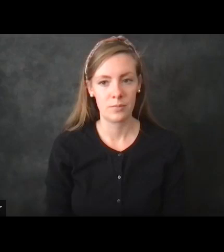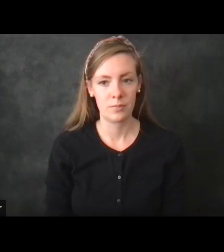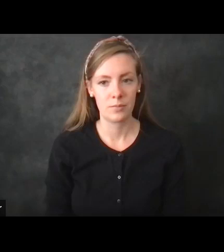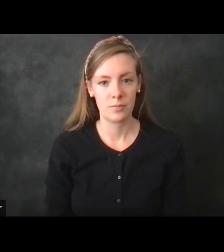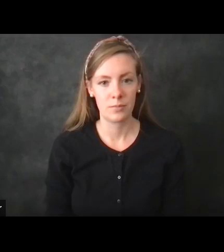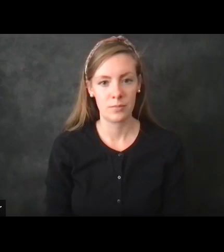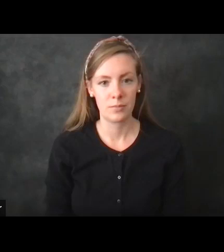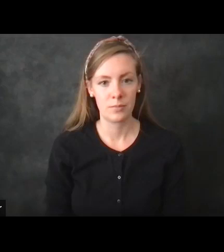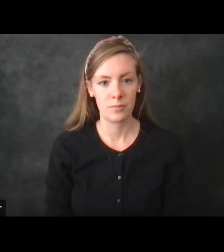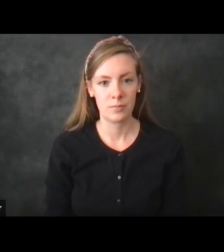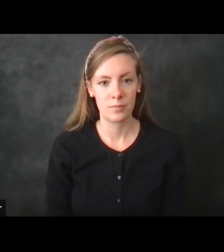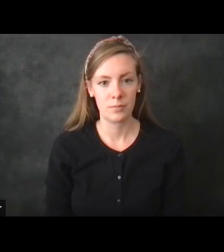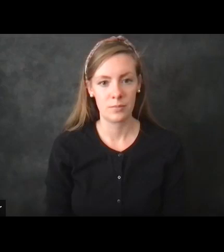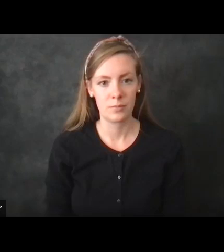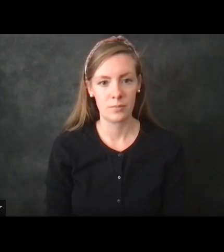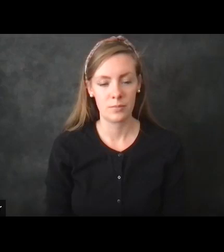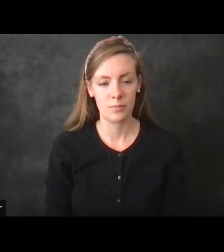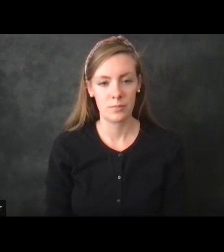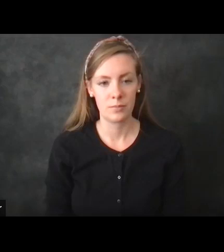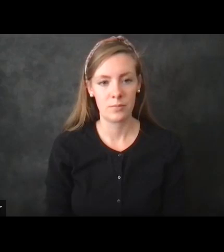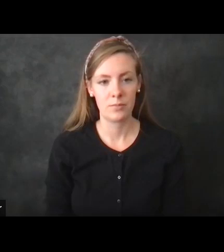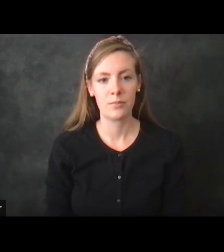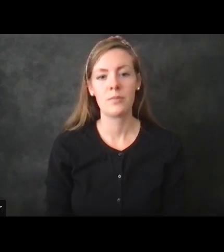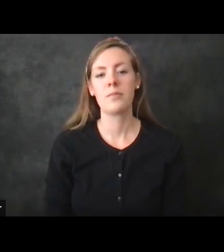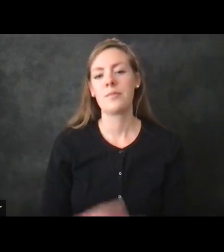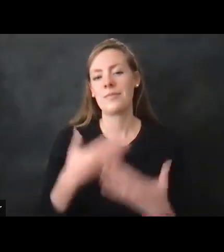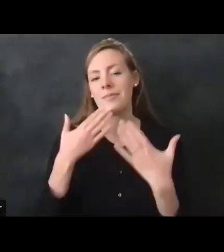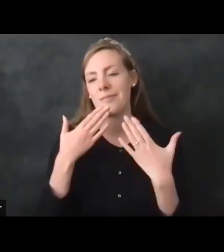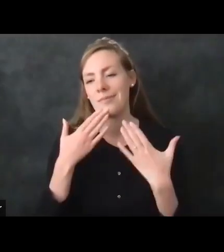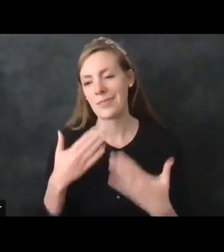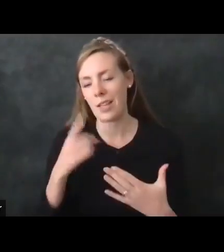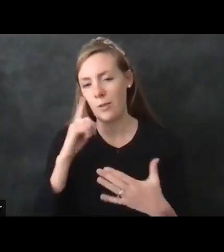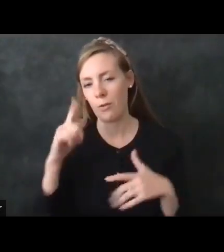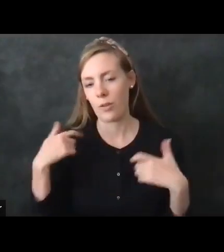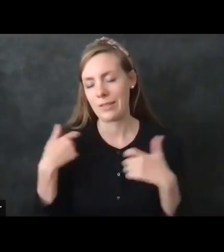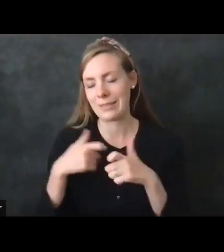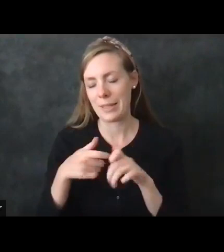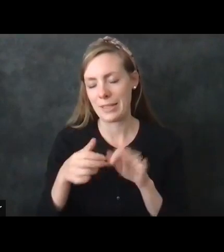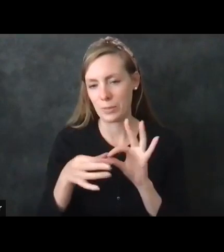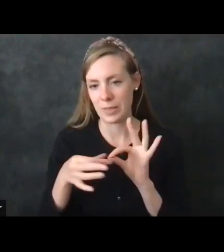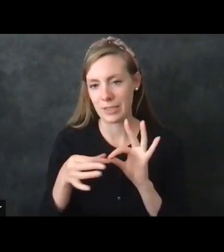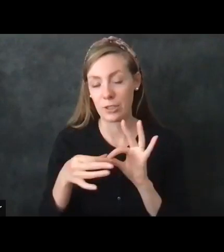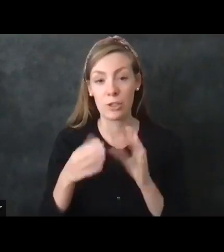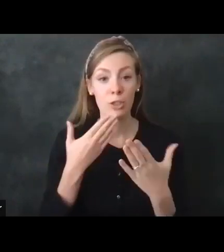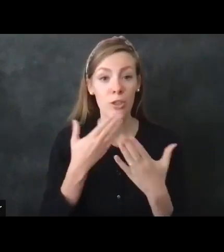David Rabbit, thank you, Gilbert. Appreciate that. The good news to share this week is that